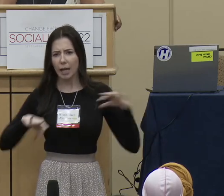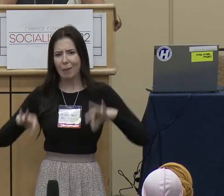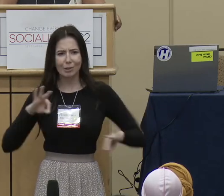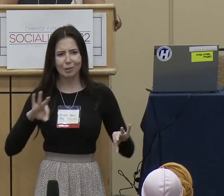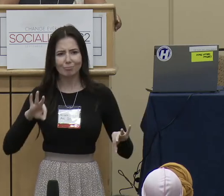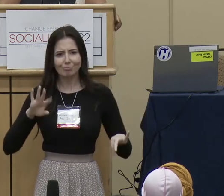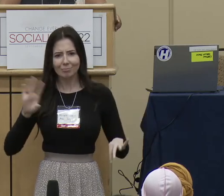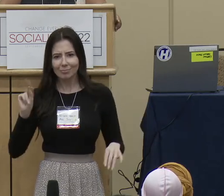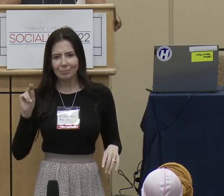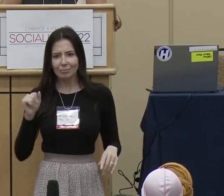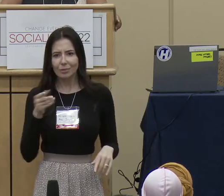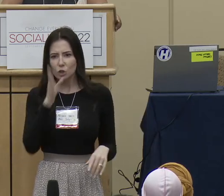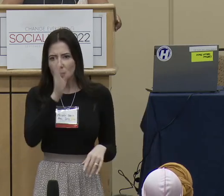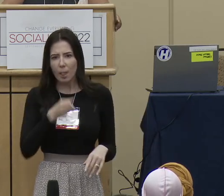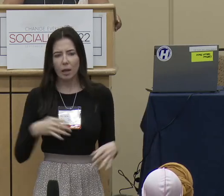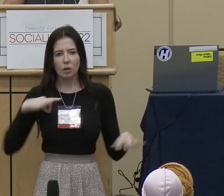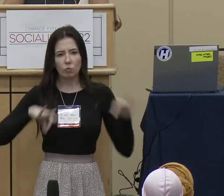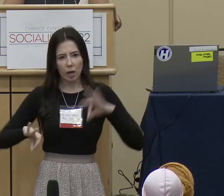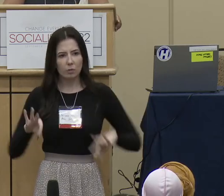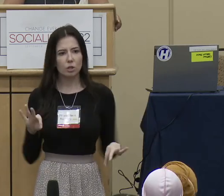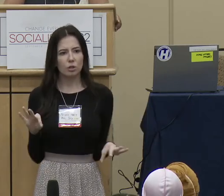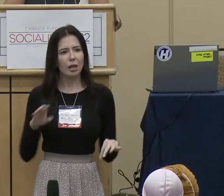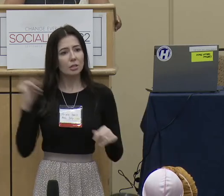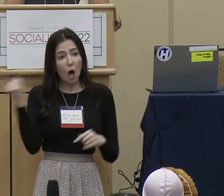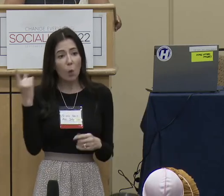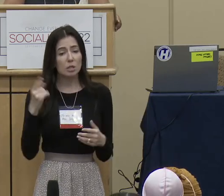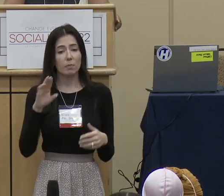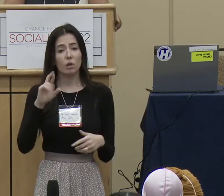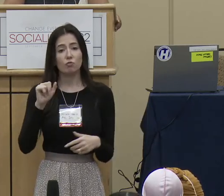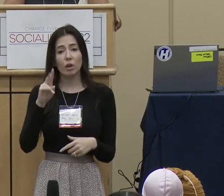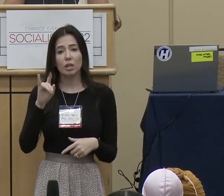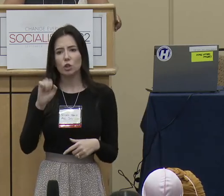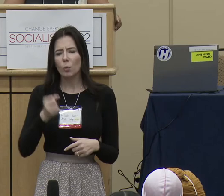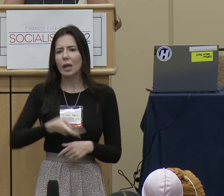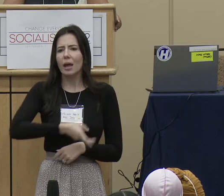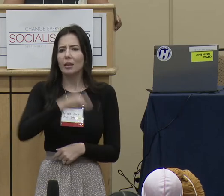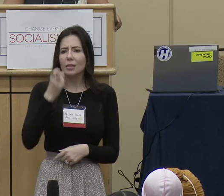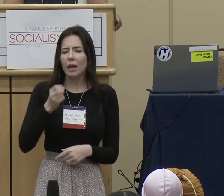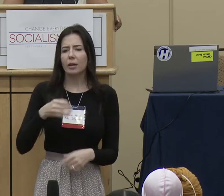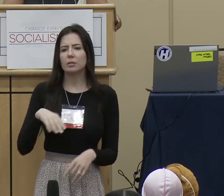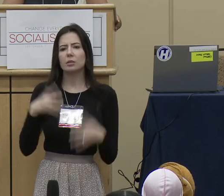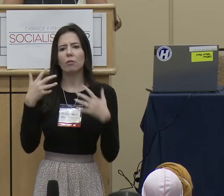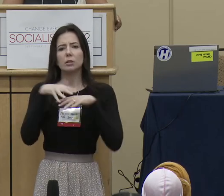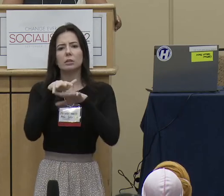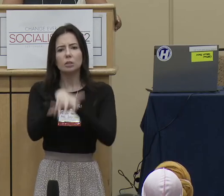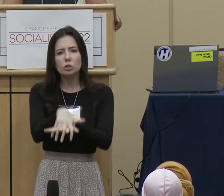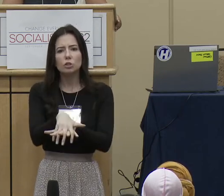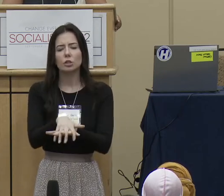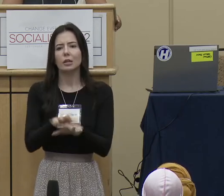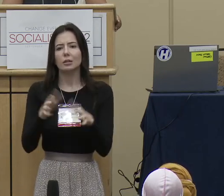variety of capitalism. We're talking about capitalism. It's always been racial, right. We remember the theft of